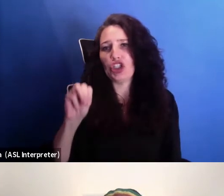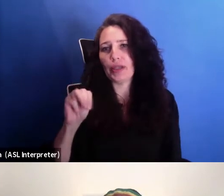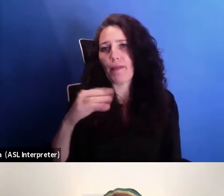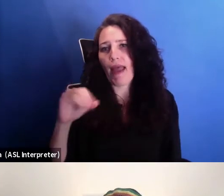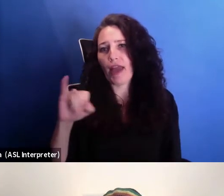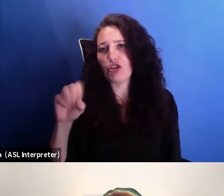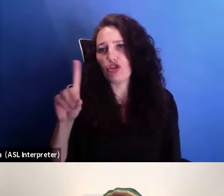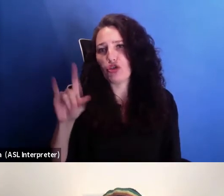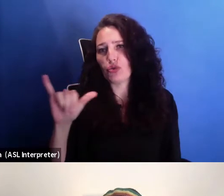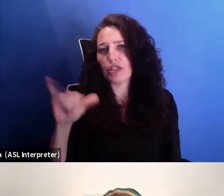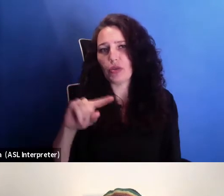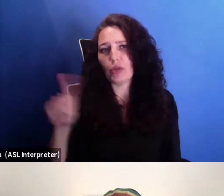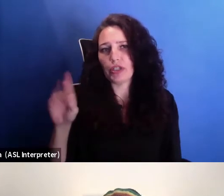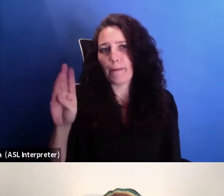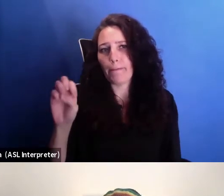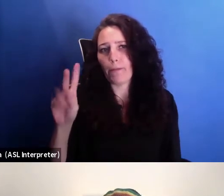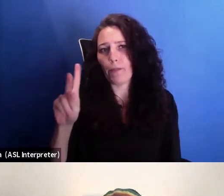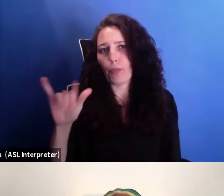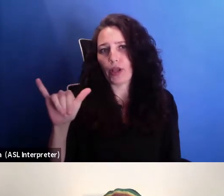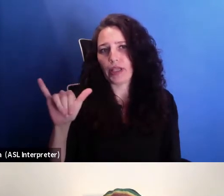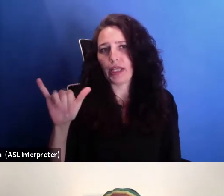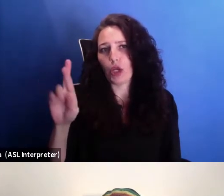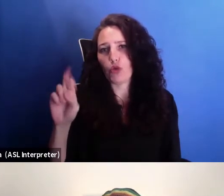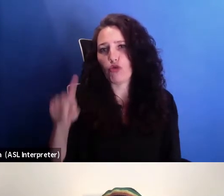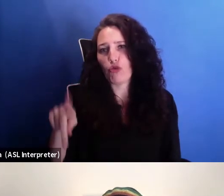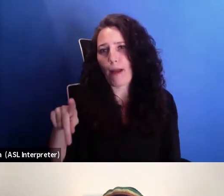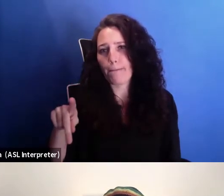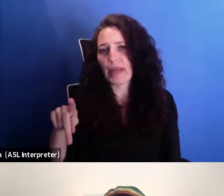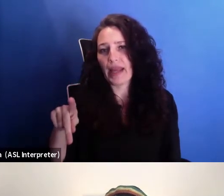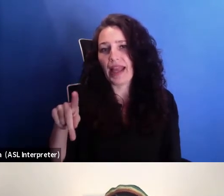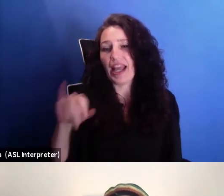like the new accessible Berkeley Repertory Theater, which he had worked in.